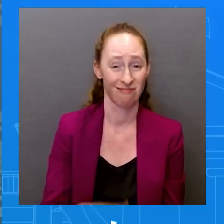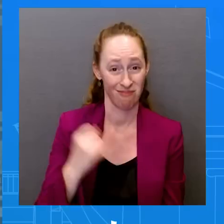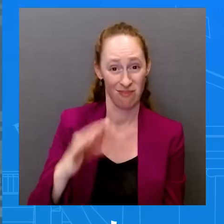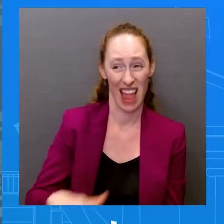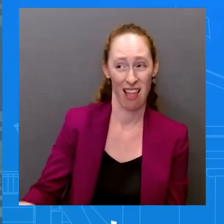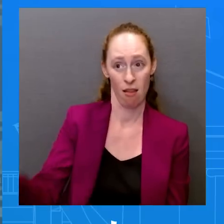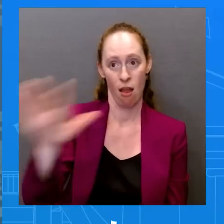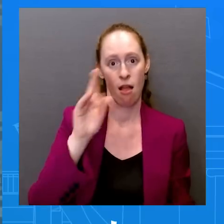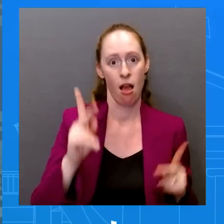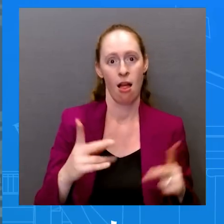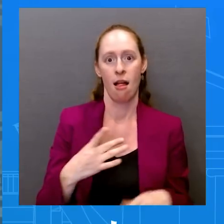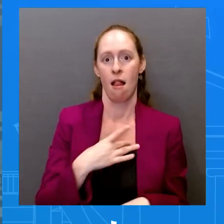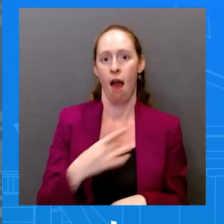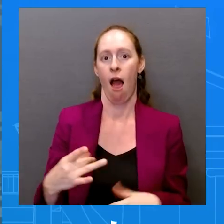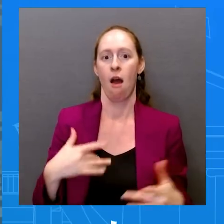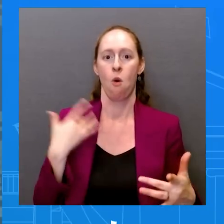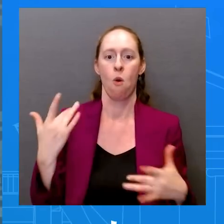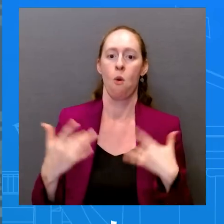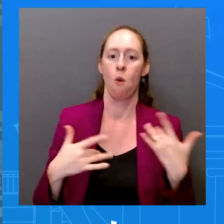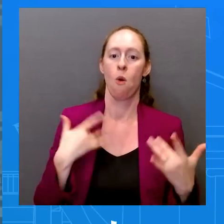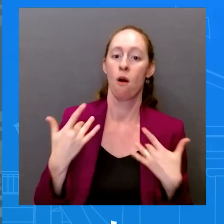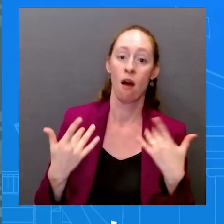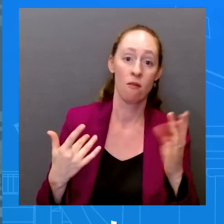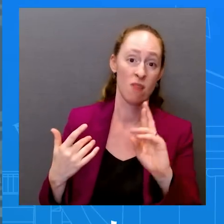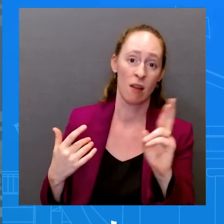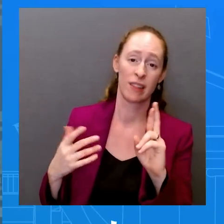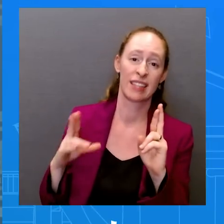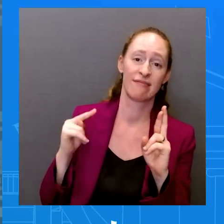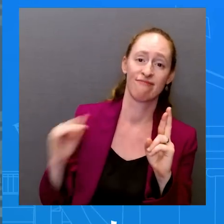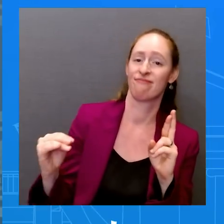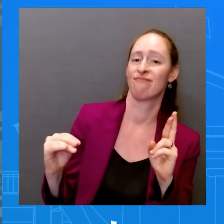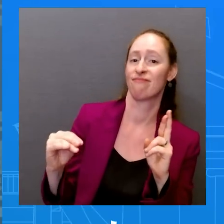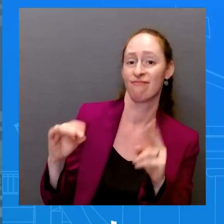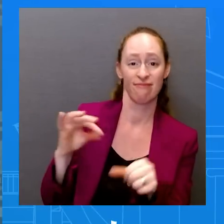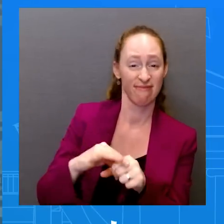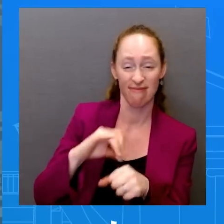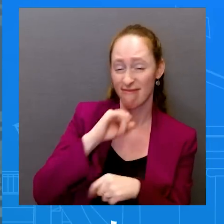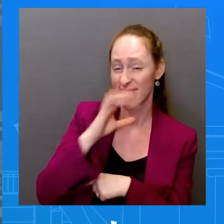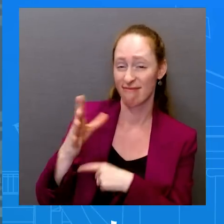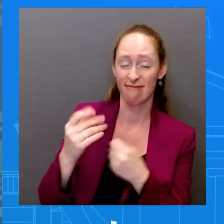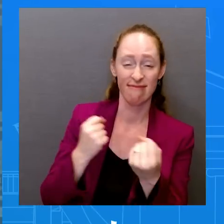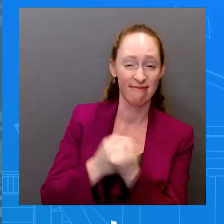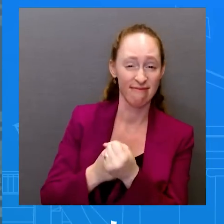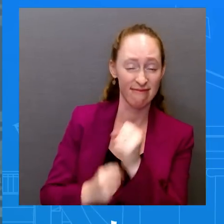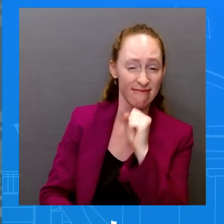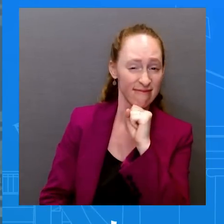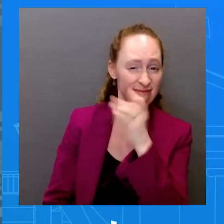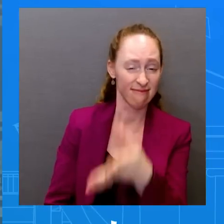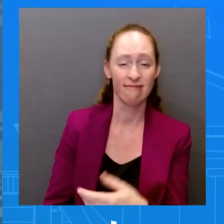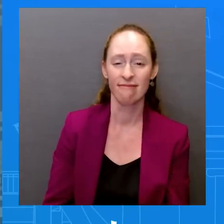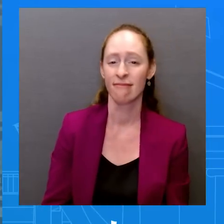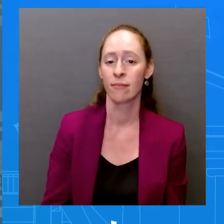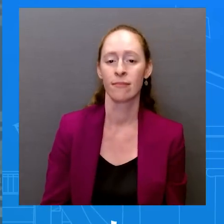And Republicans didn't support that. Matter of fact, Republicans -- what they have put forward is putting Medicare and Social Security